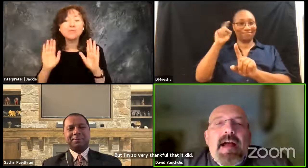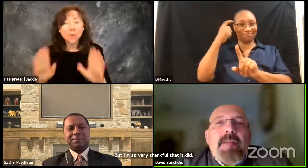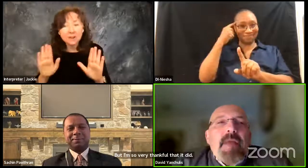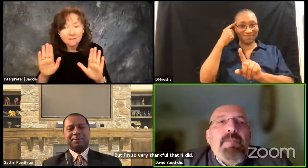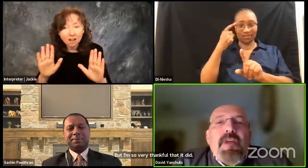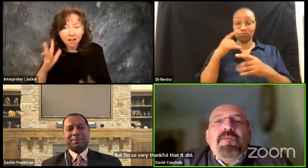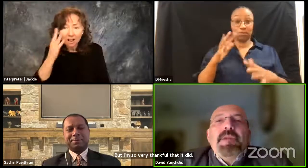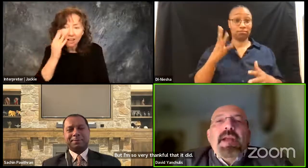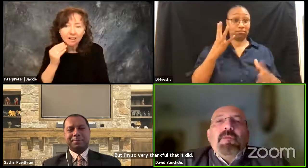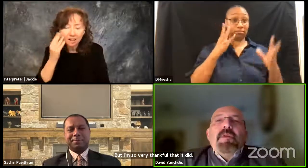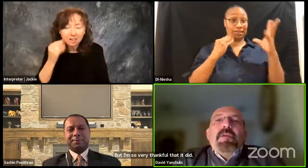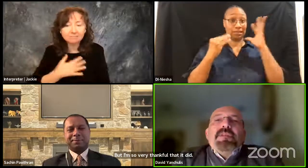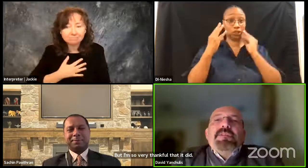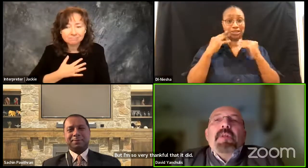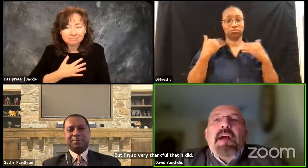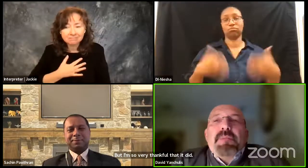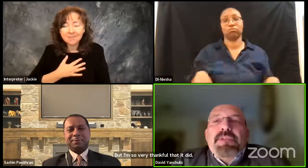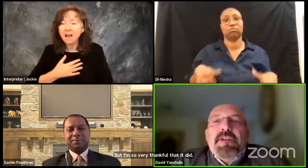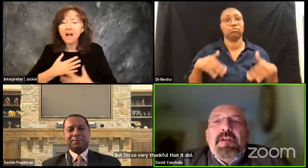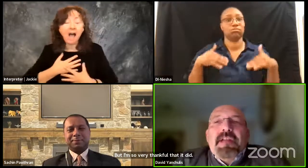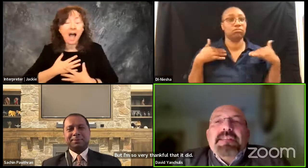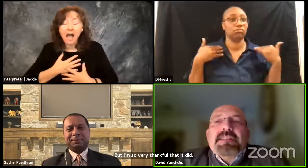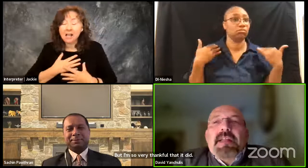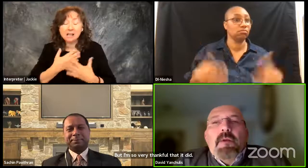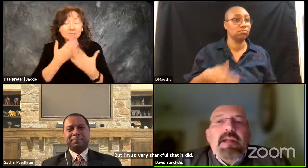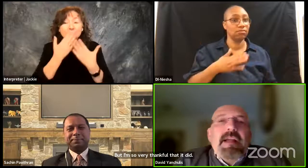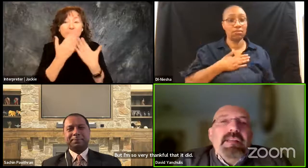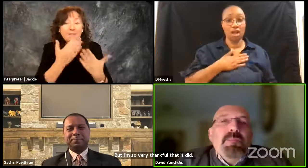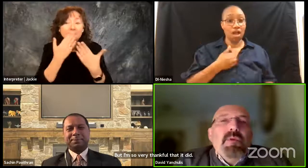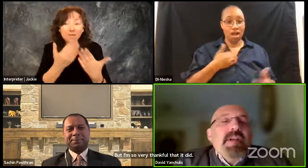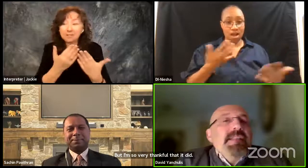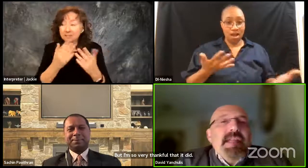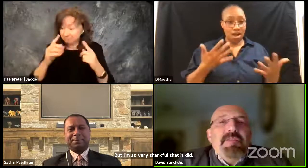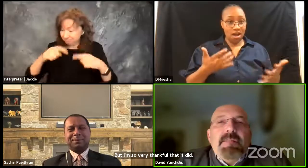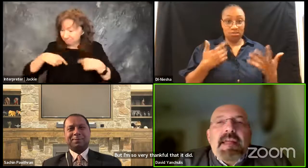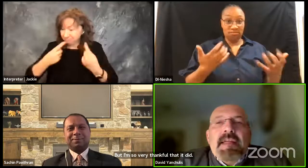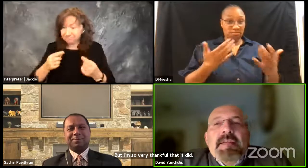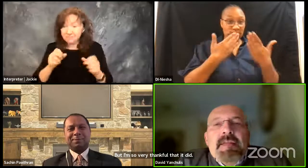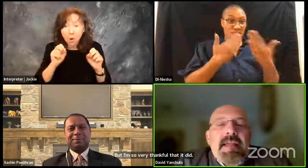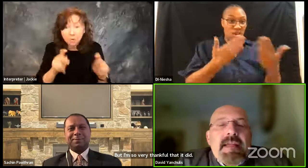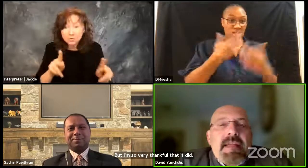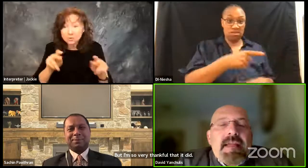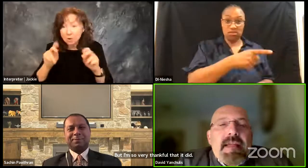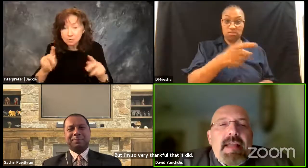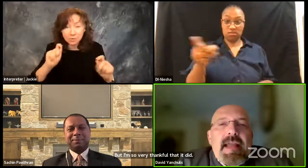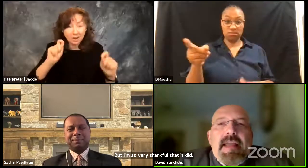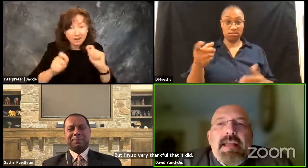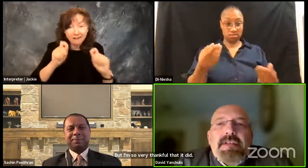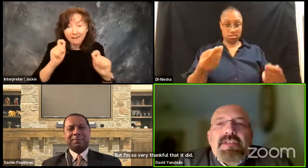I'm grateful beyond words, for all of the opportunities that working at the board has given me.